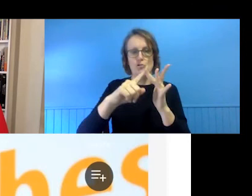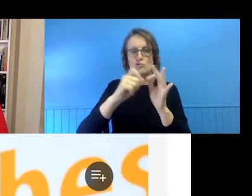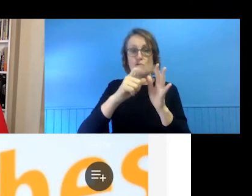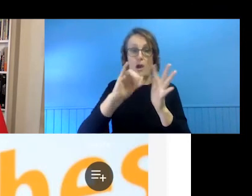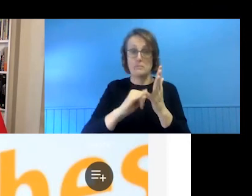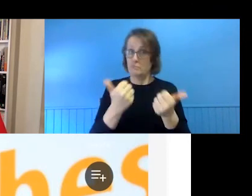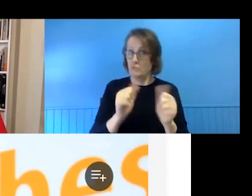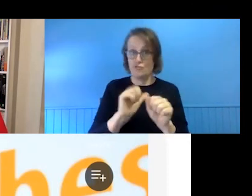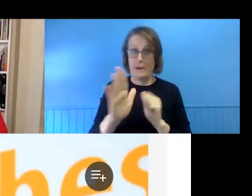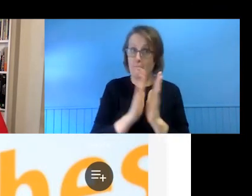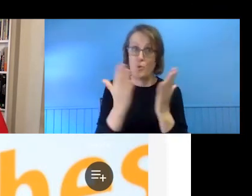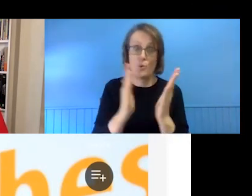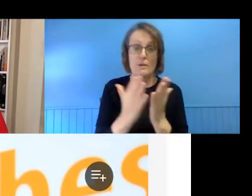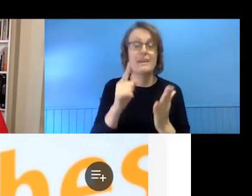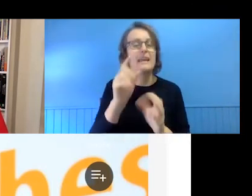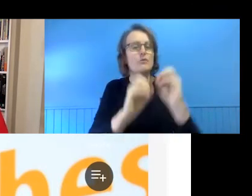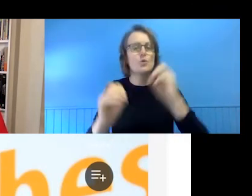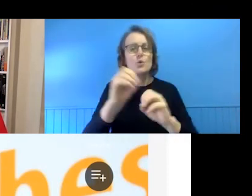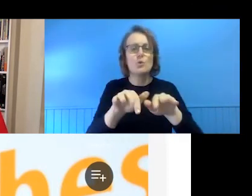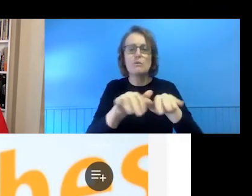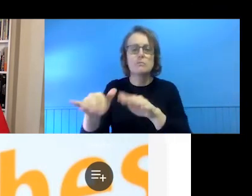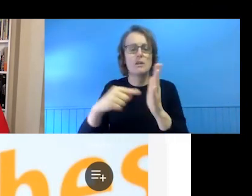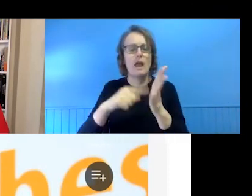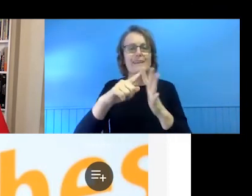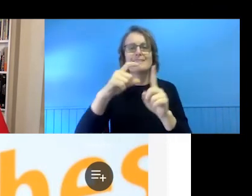you do a Google search on Commonwealth Ted Talks, The Tribes